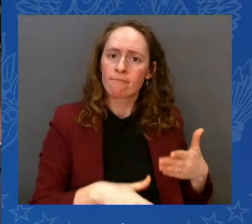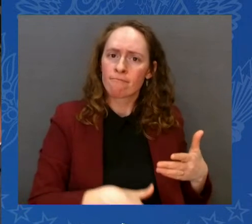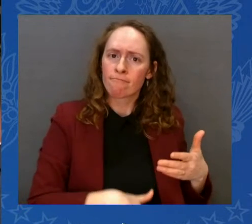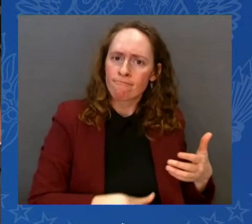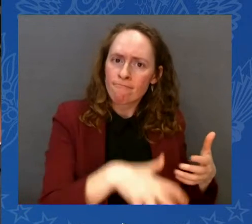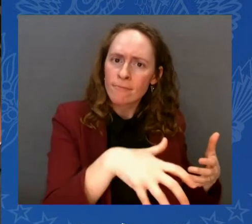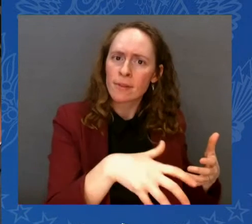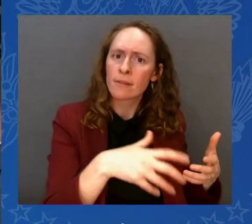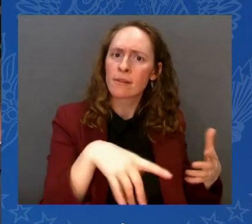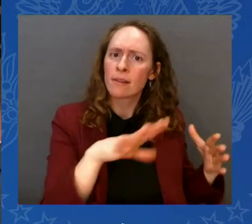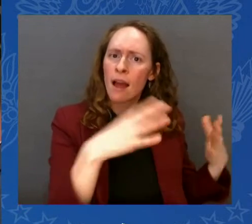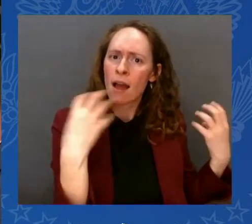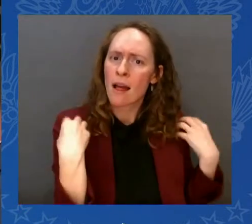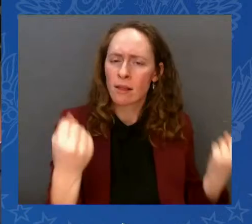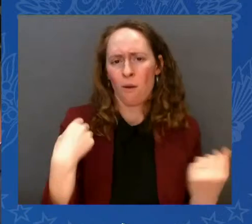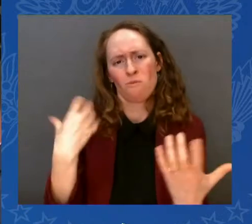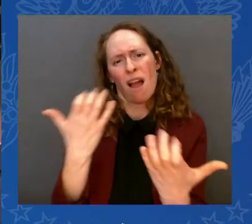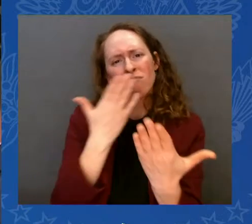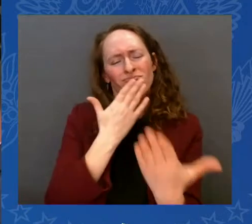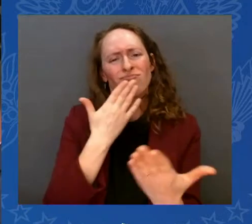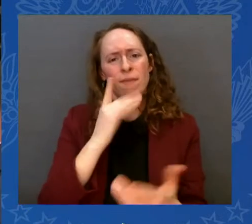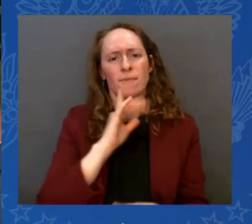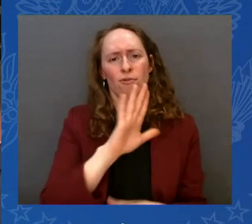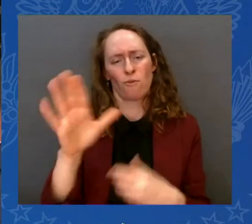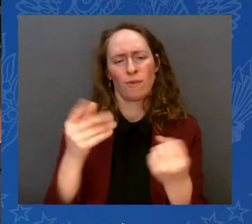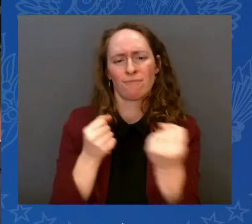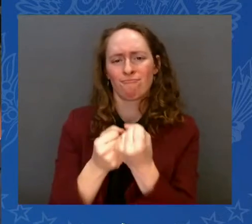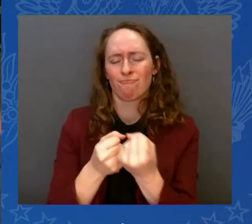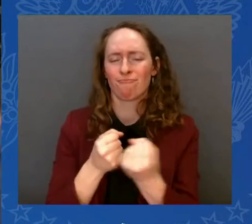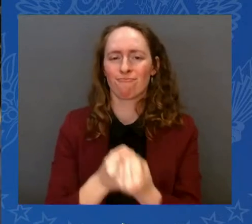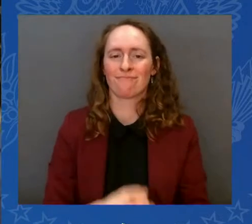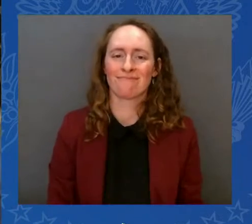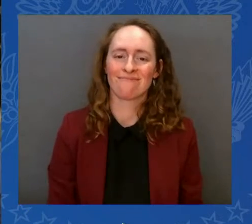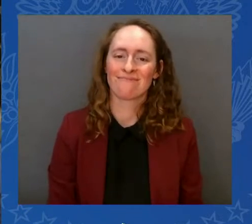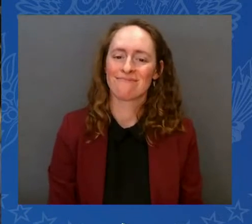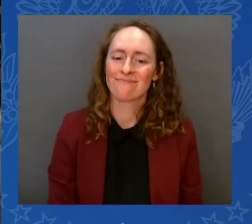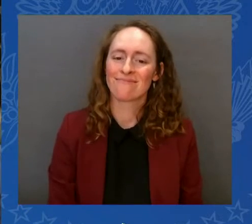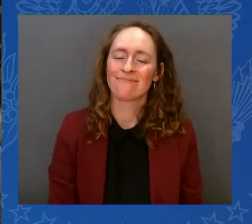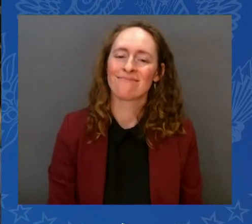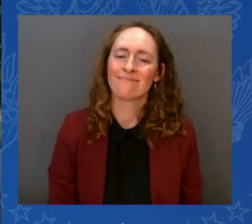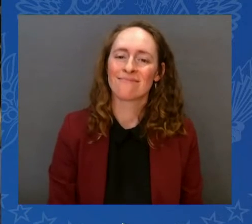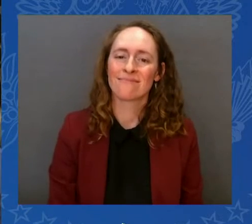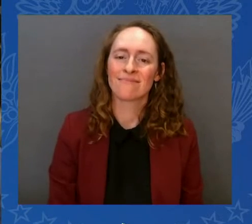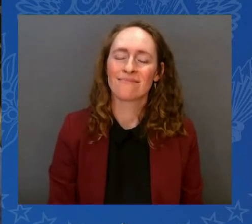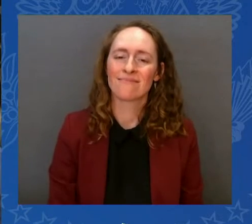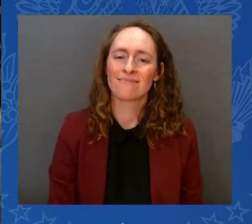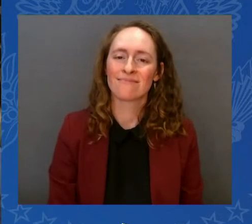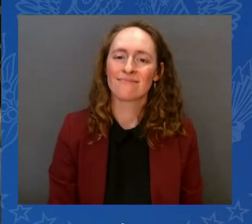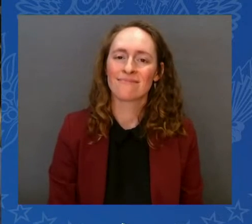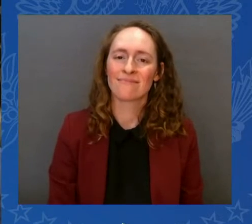we had an executive committee meeting yesterday. There were about 9 or 10 of us, both parties. And I think there's a certain pride